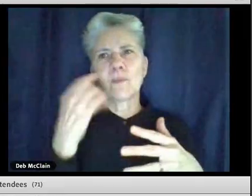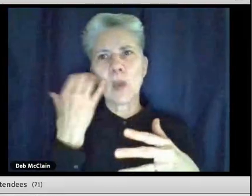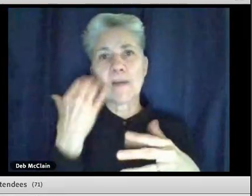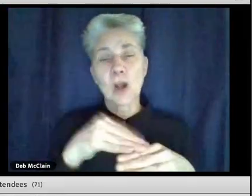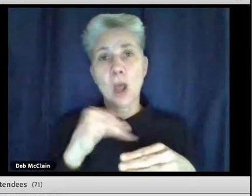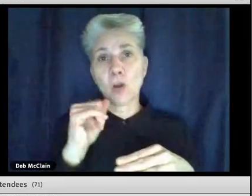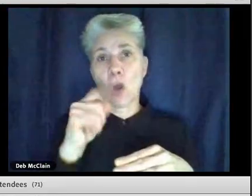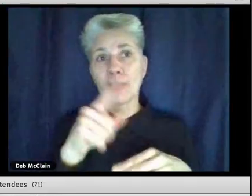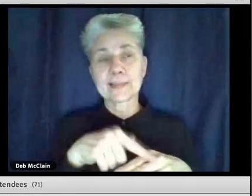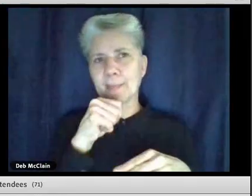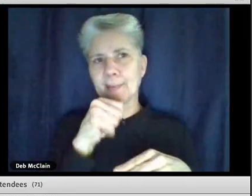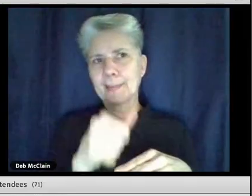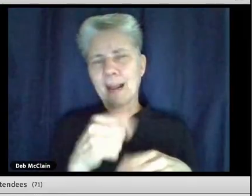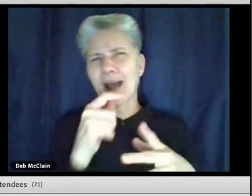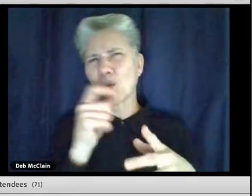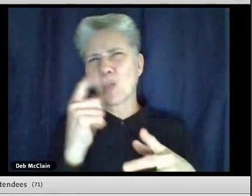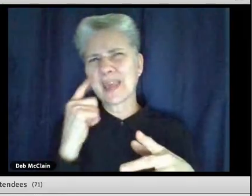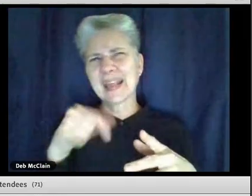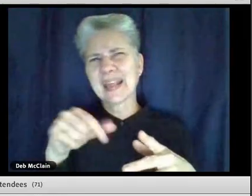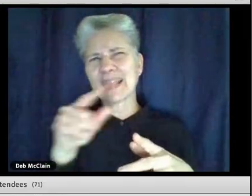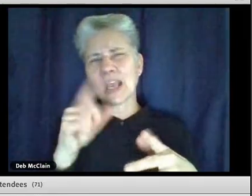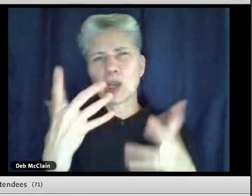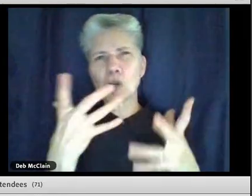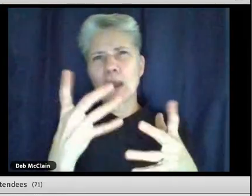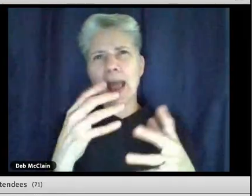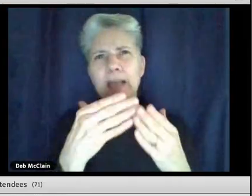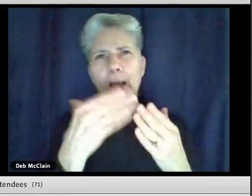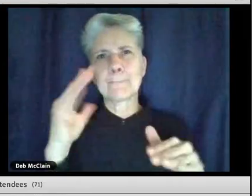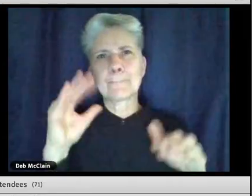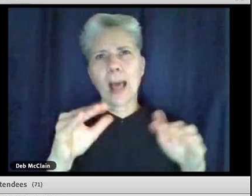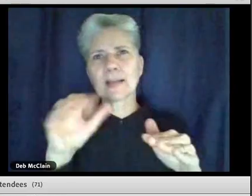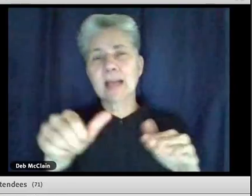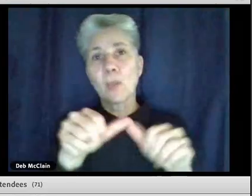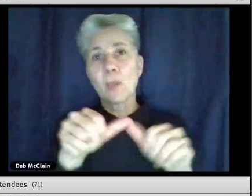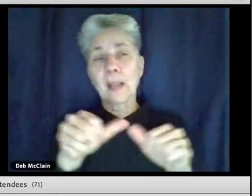and so it can scare you if you have it on all the time, and they're not --